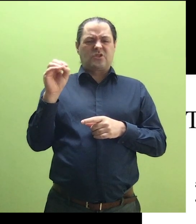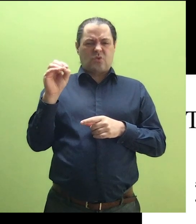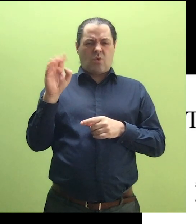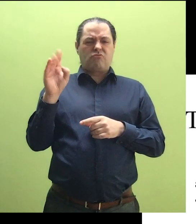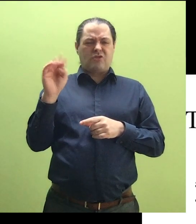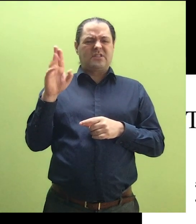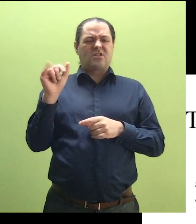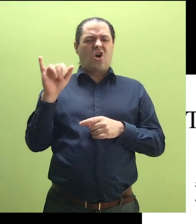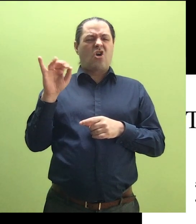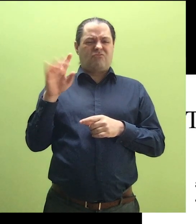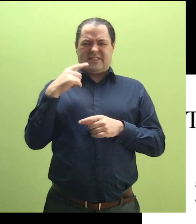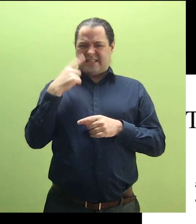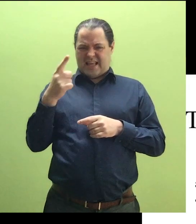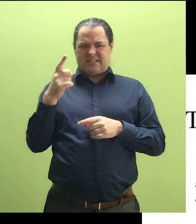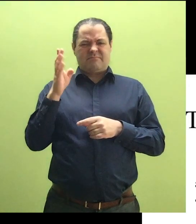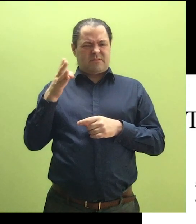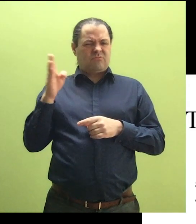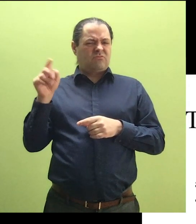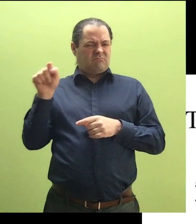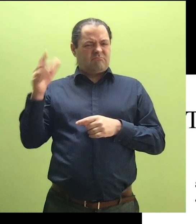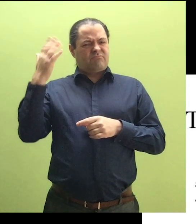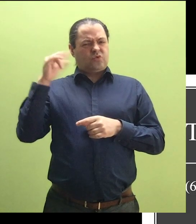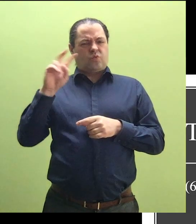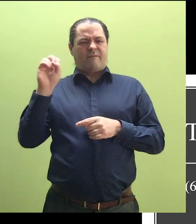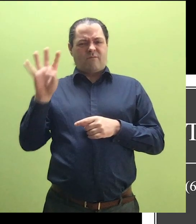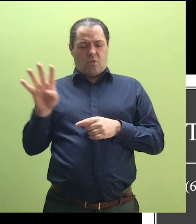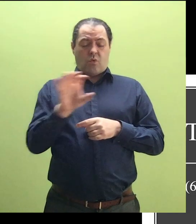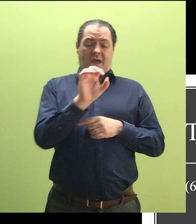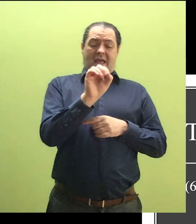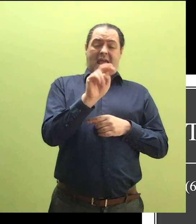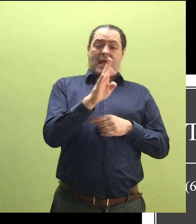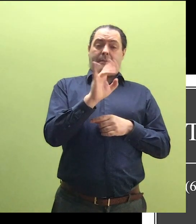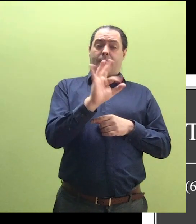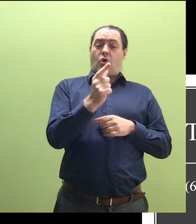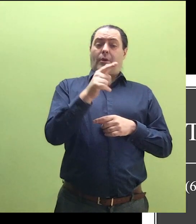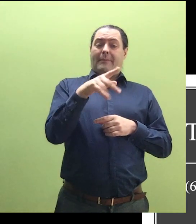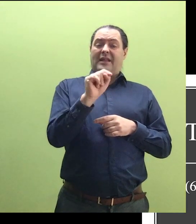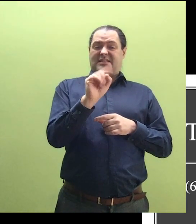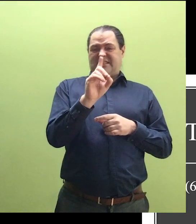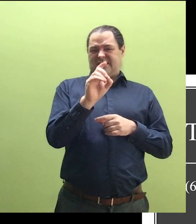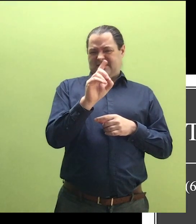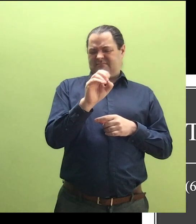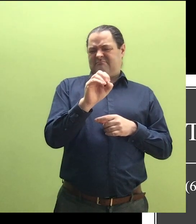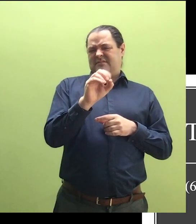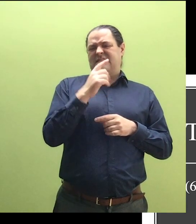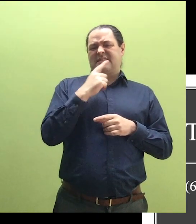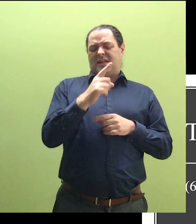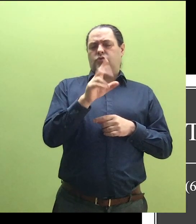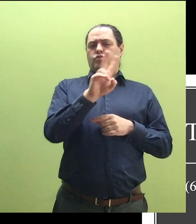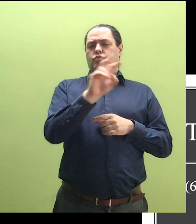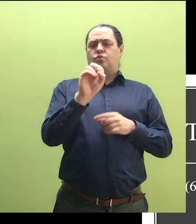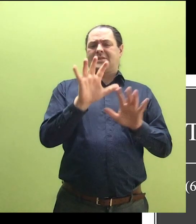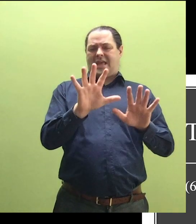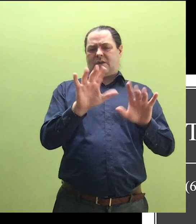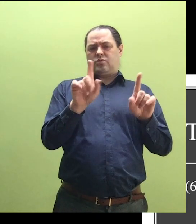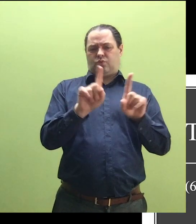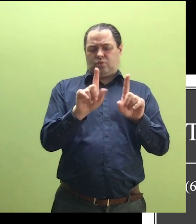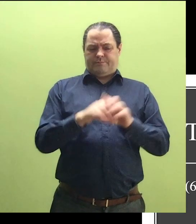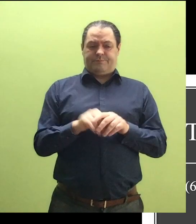Engberg-Pedersen 2010. In 6, We'll see an example from